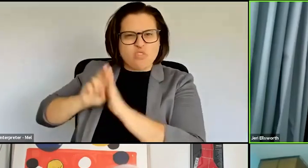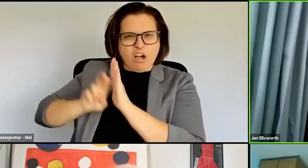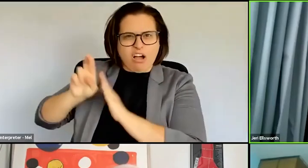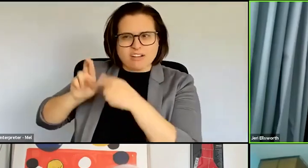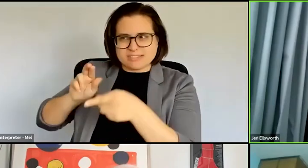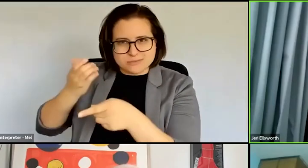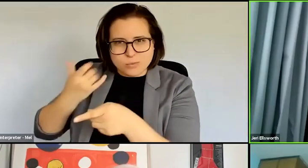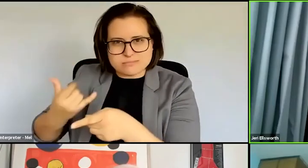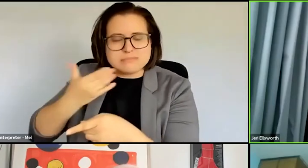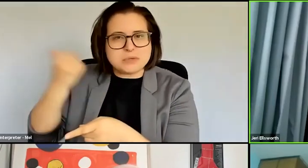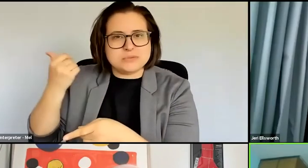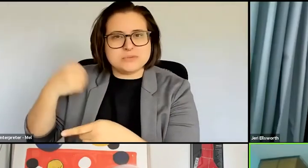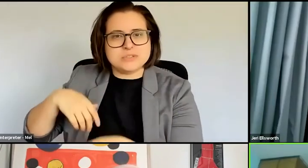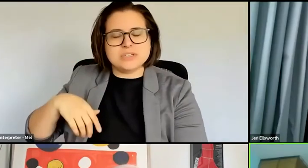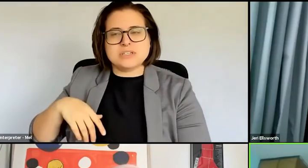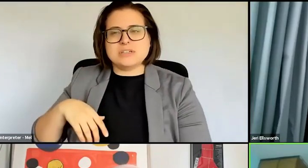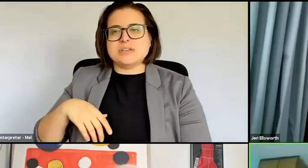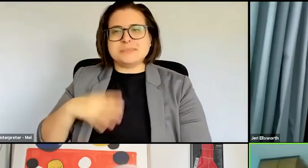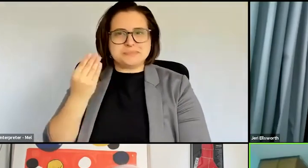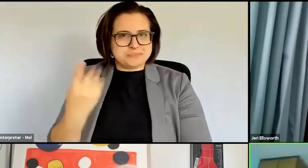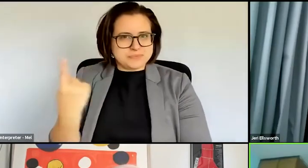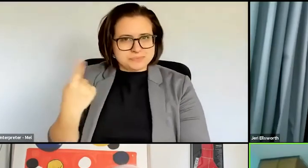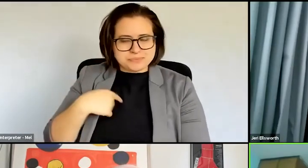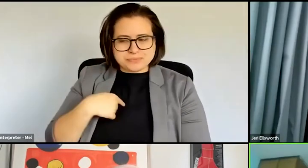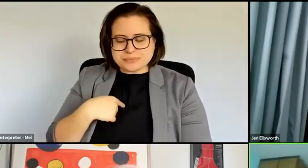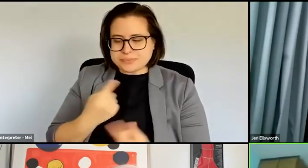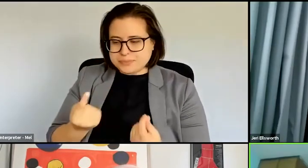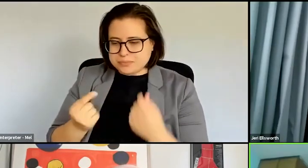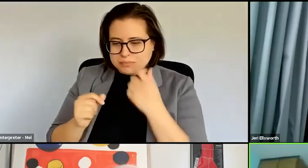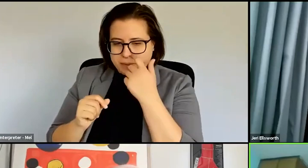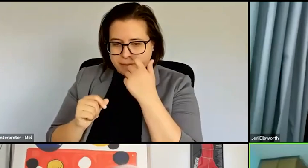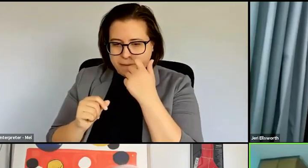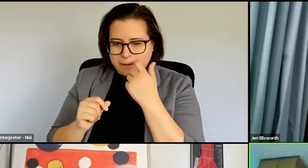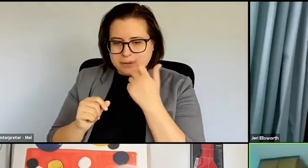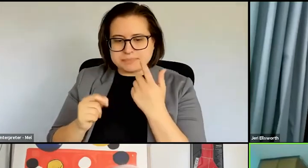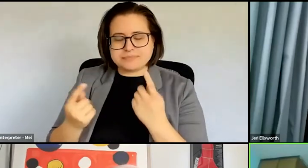you know I did something where we were able to measure somebody's tremor when they just woke up,